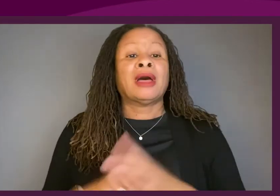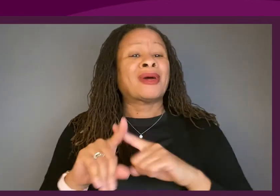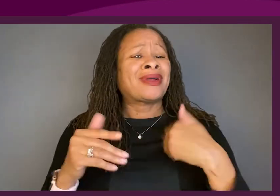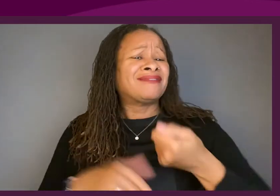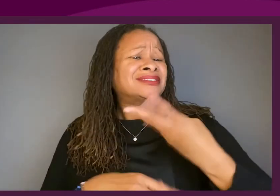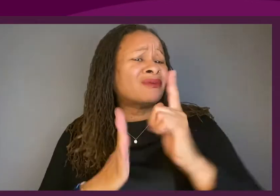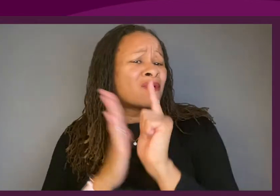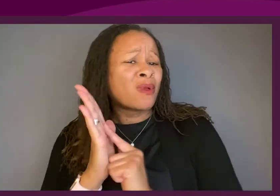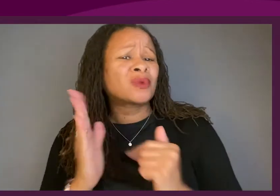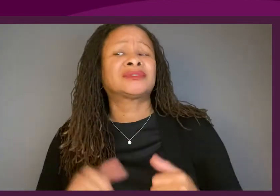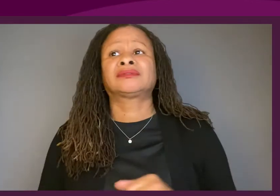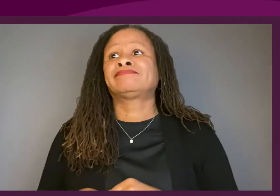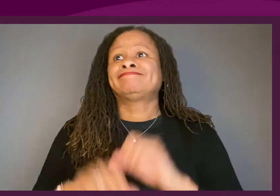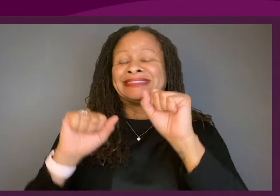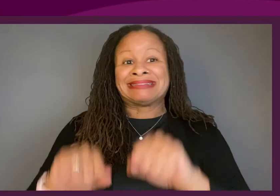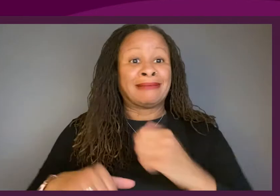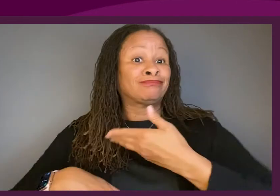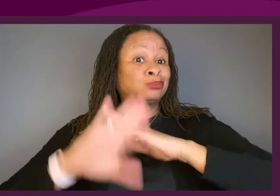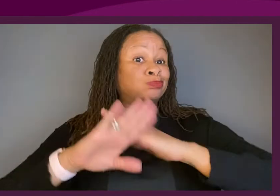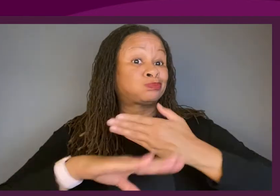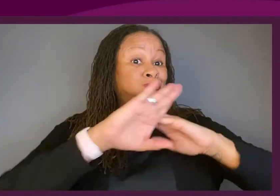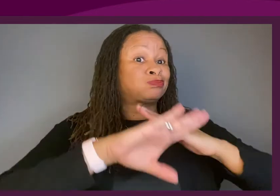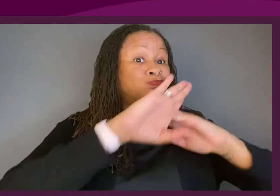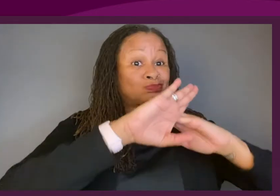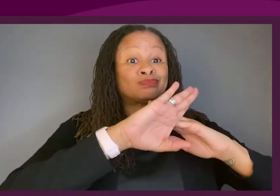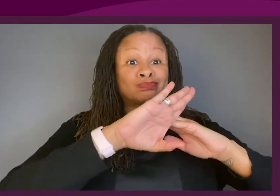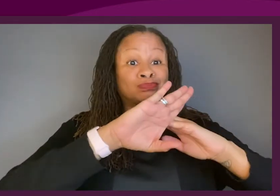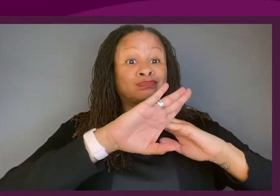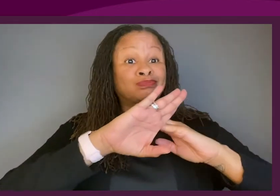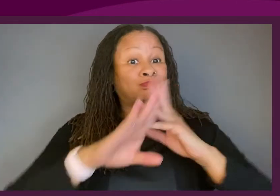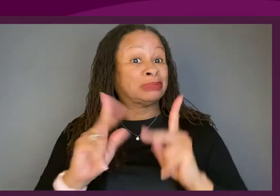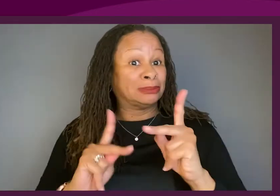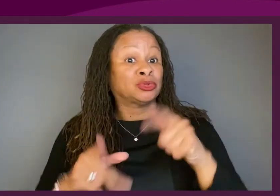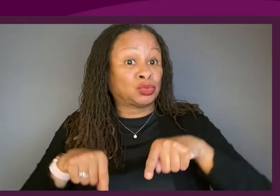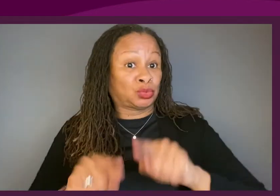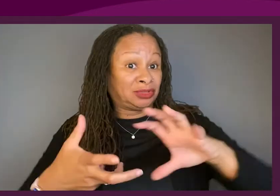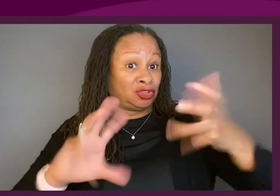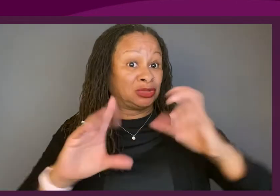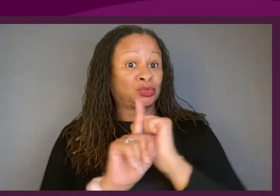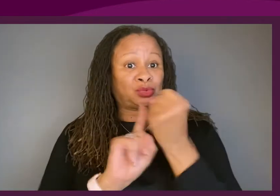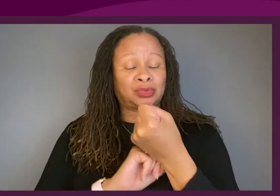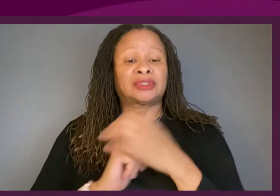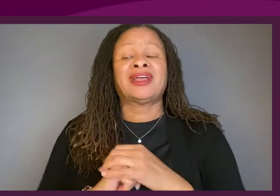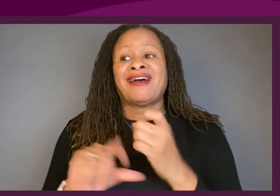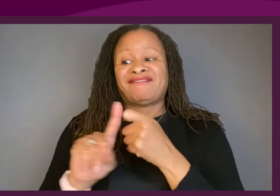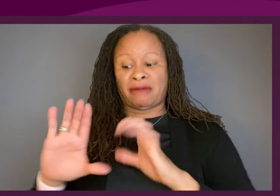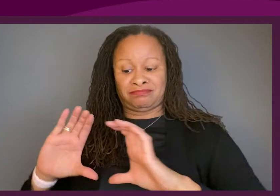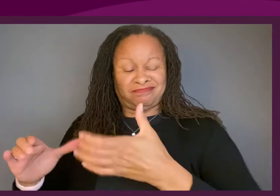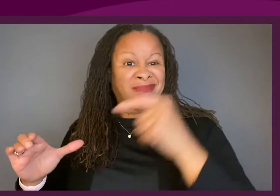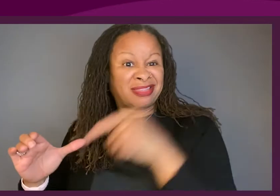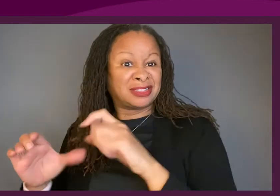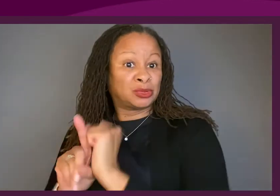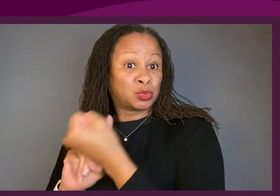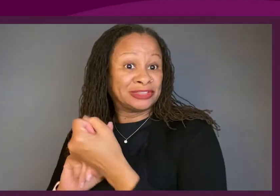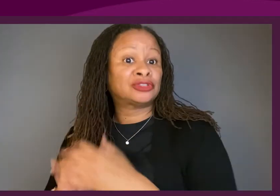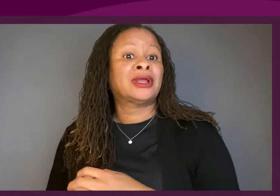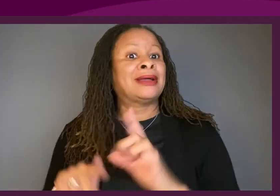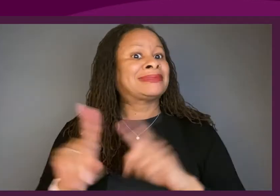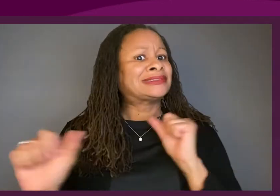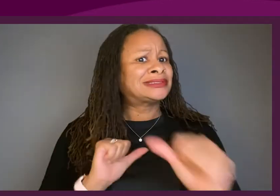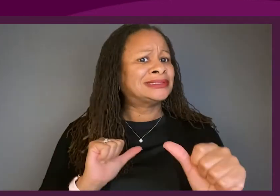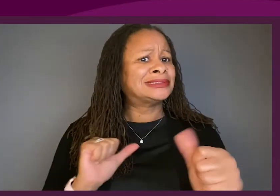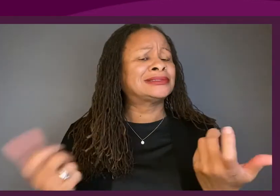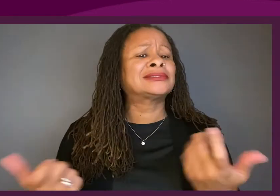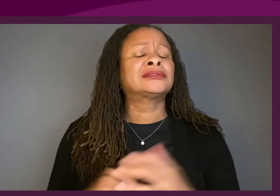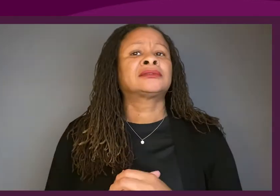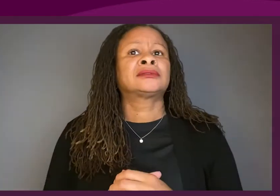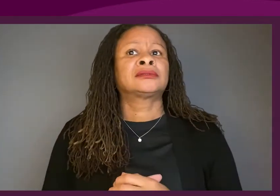But we have a number of laws that should be protecting people in disasters from institutionalization,